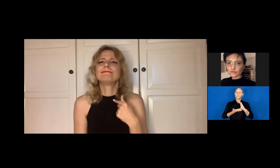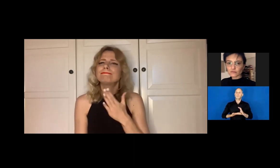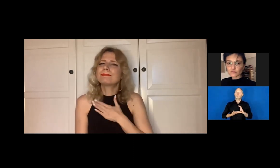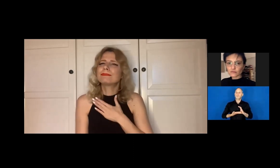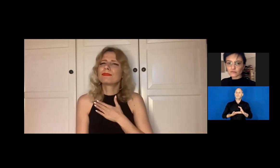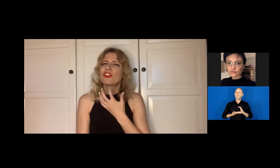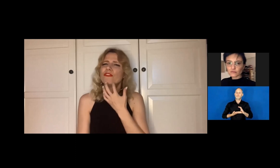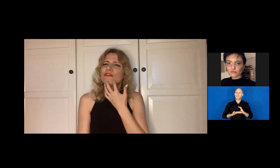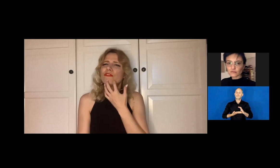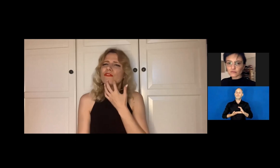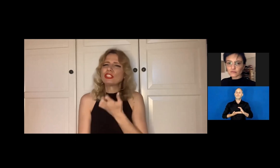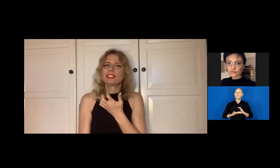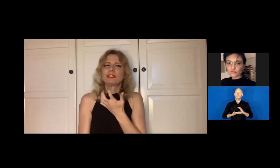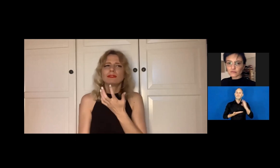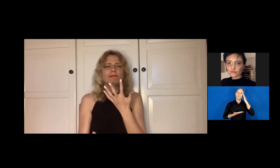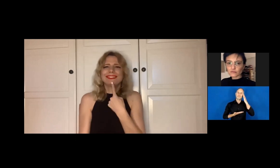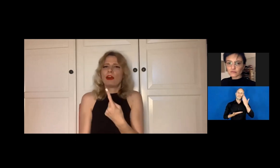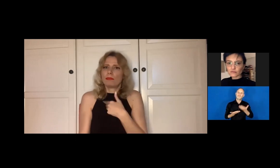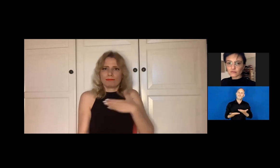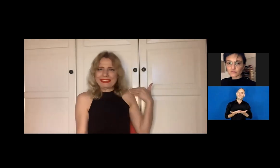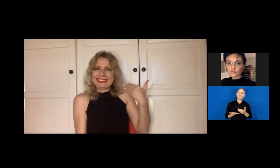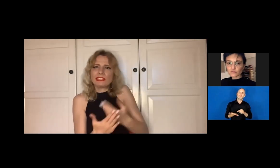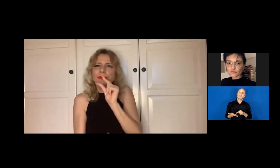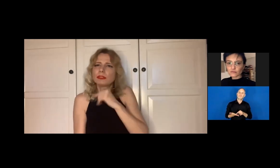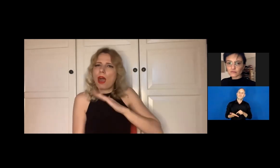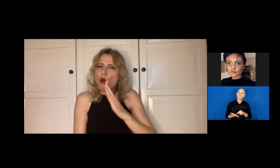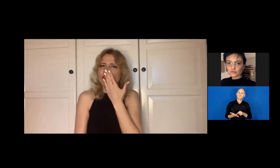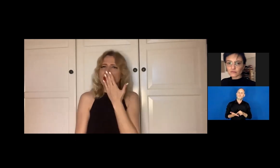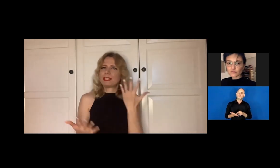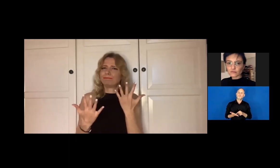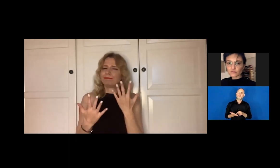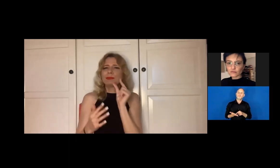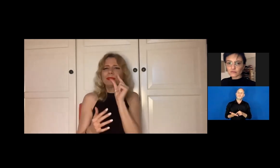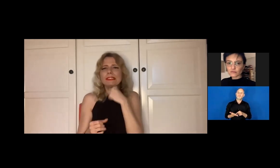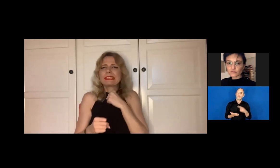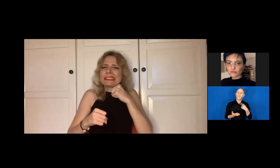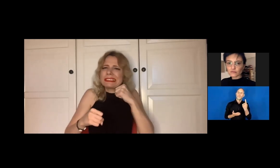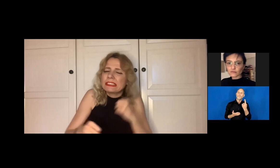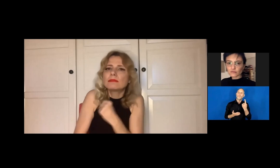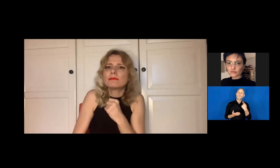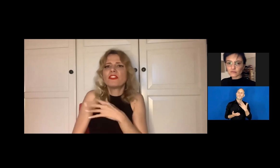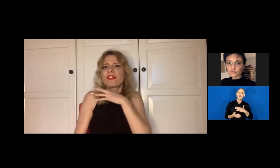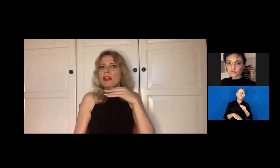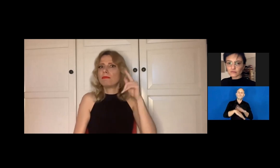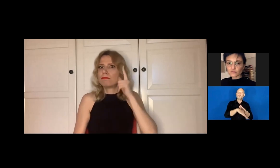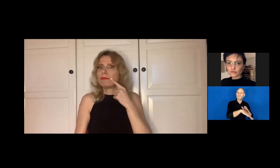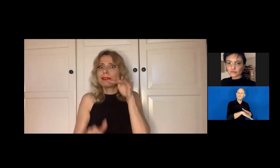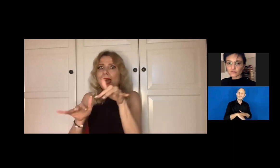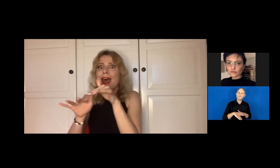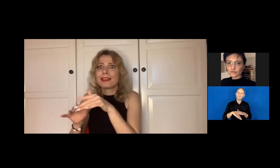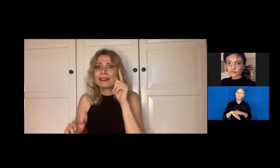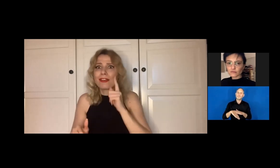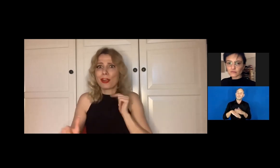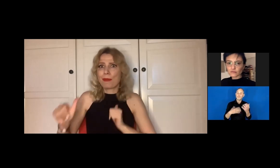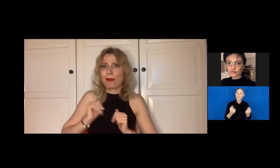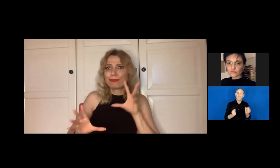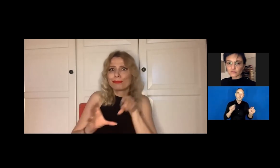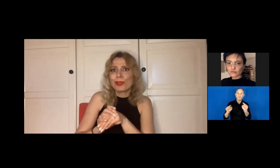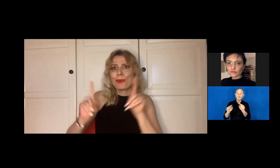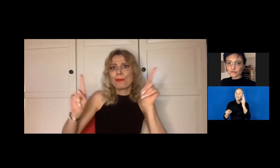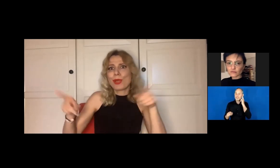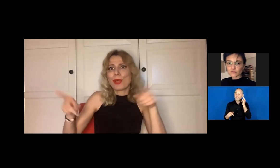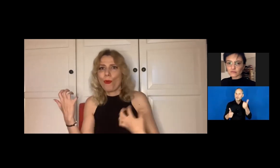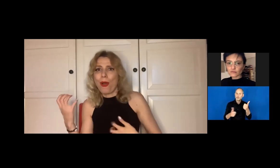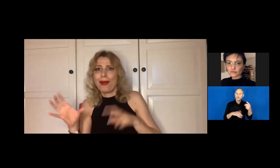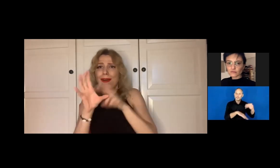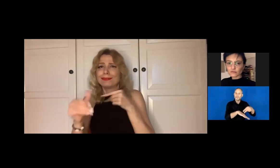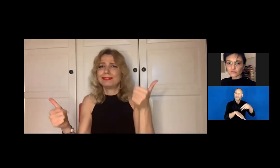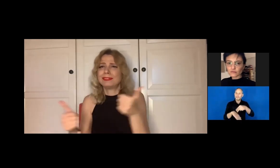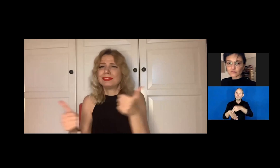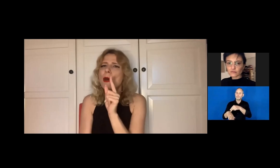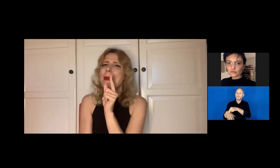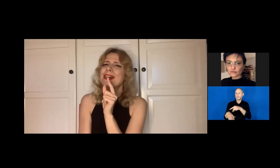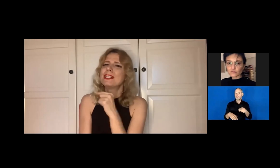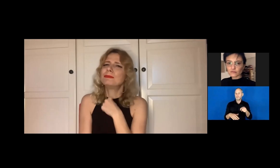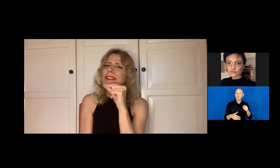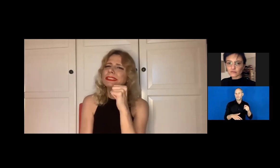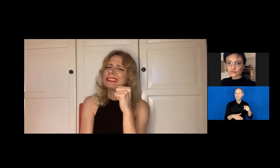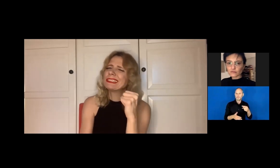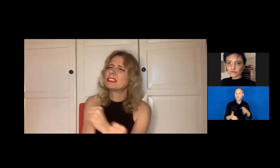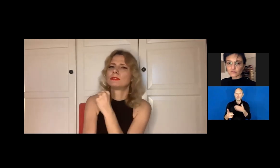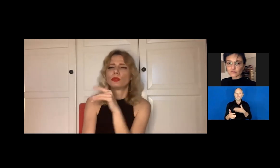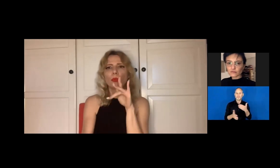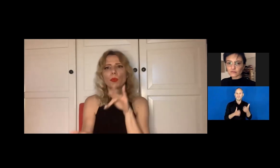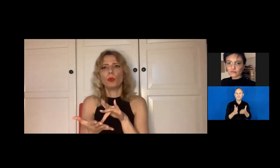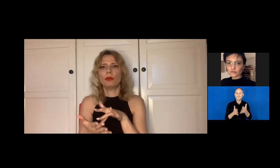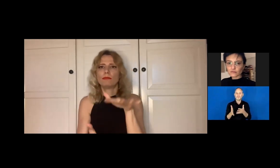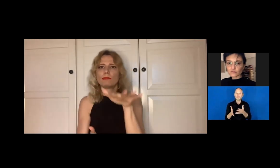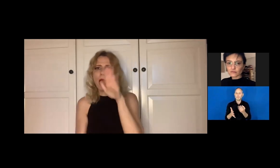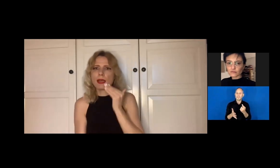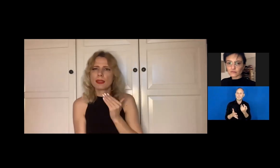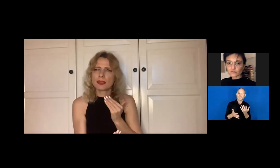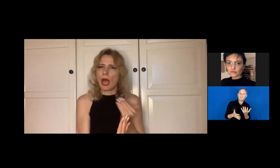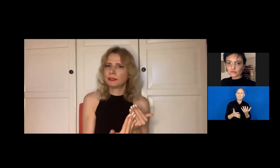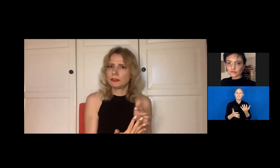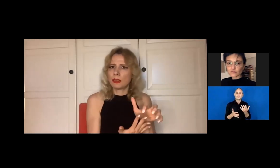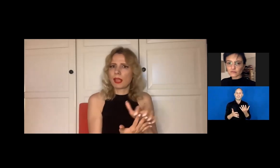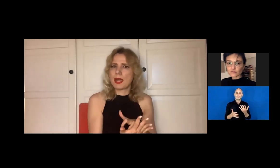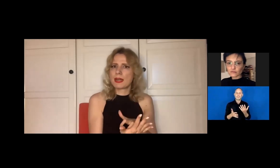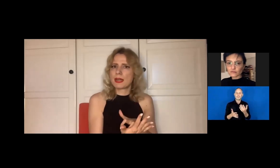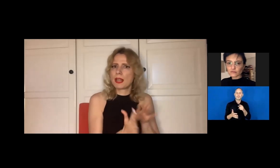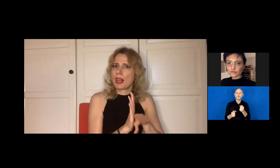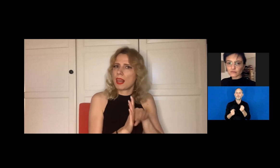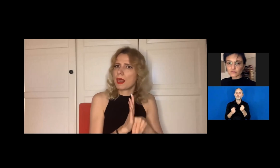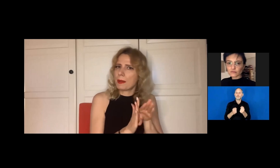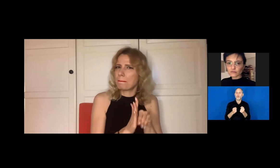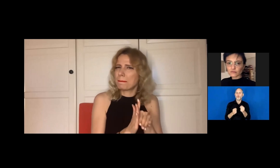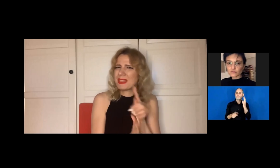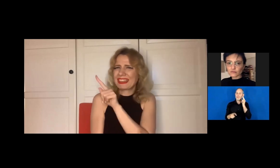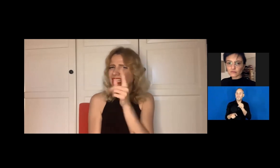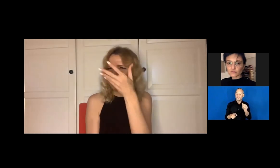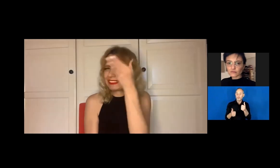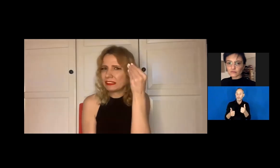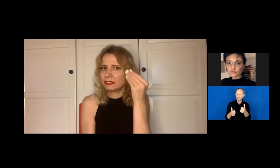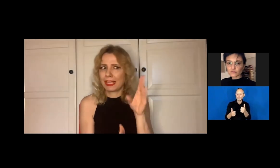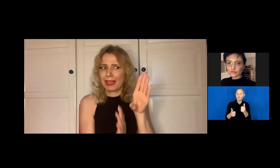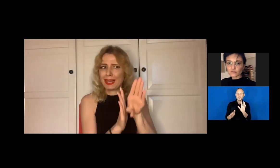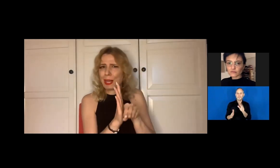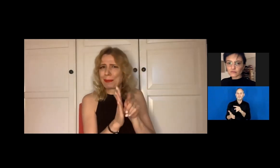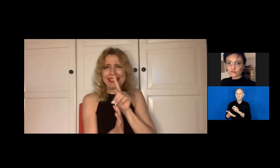And what I learned through this time was: I do enjoy, like, public translations of music of sign language interpreters.